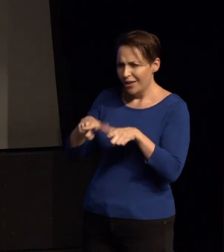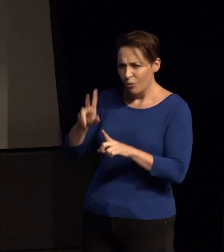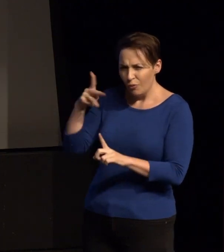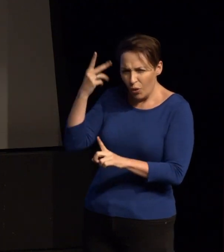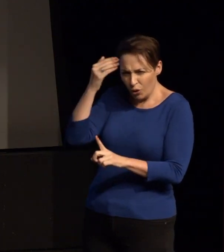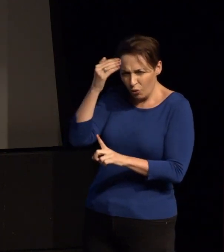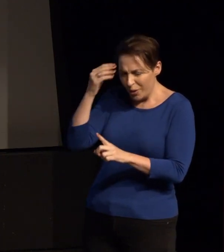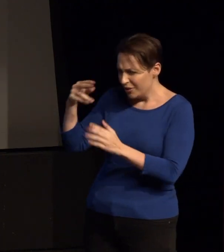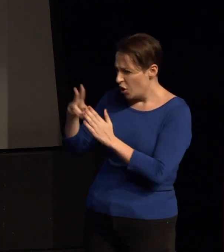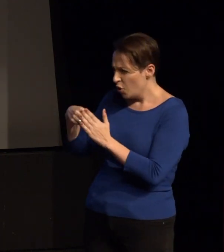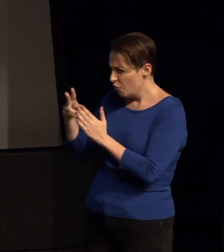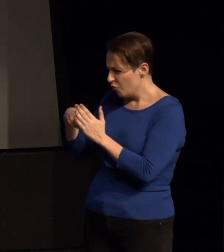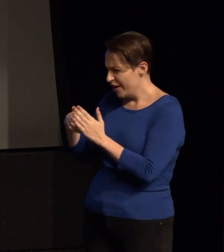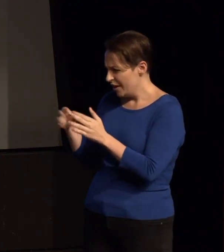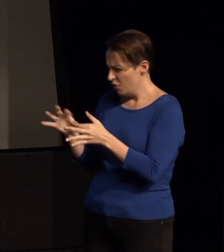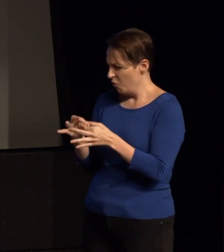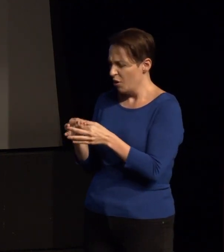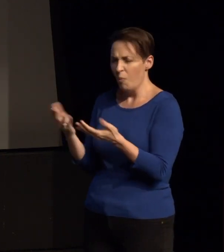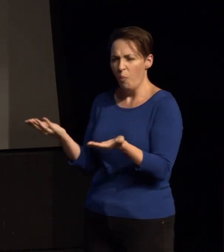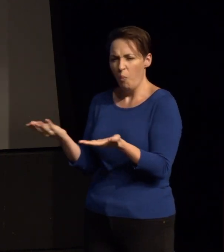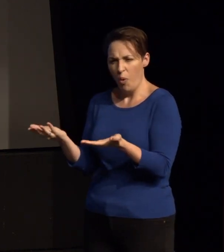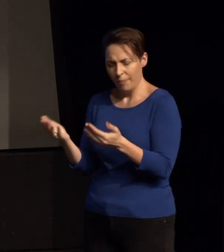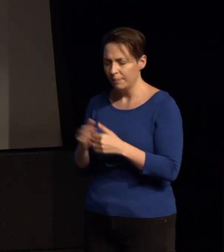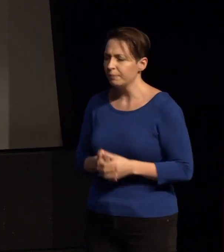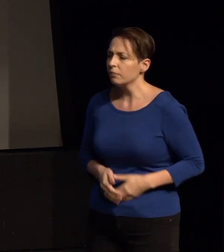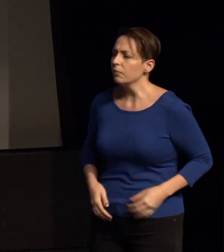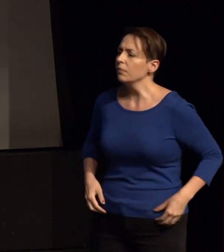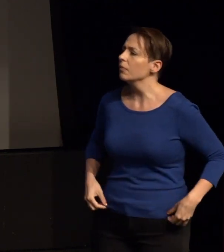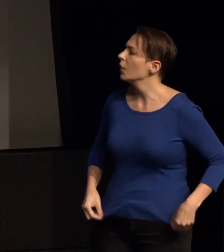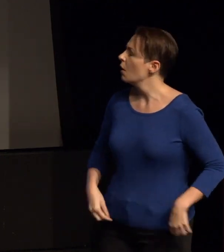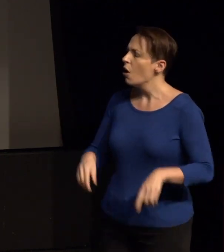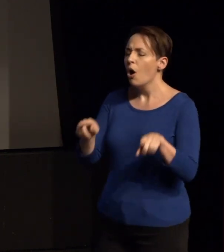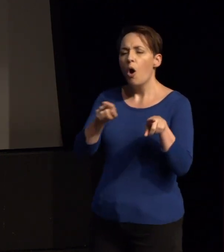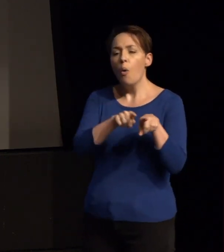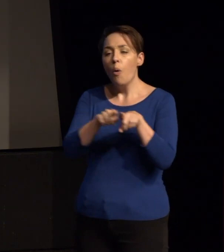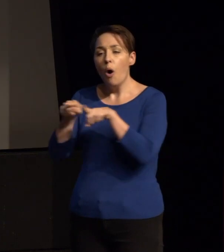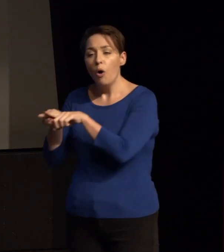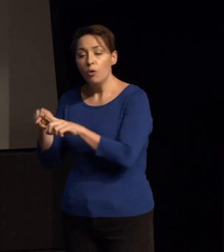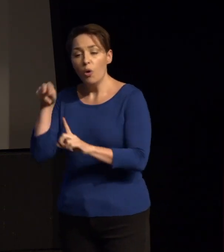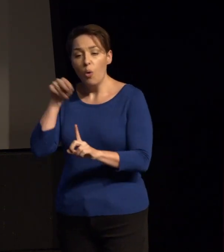and our study is looking at sign language phonological awareness and the correlation to reading.